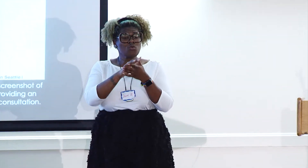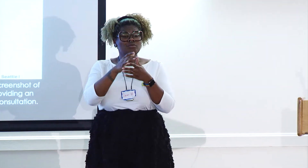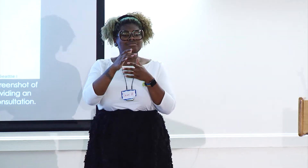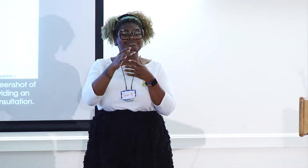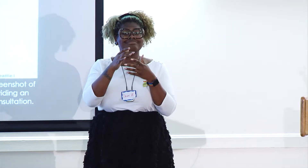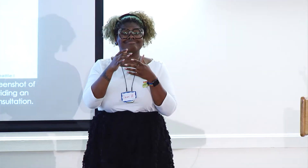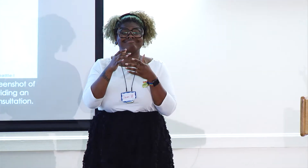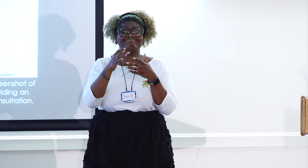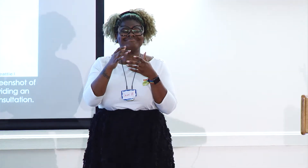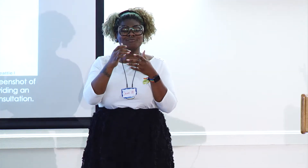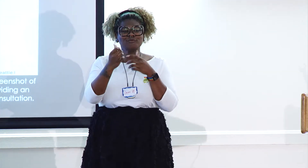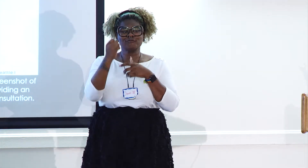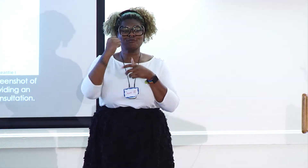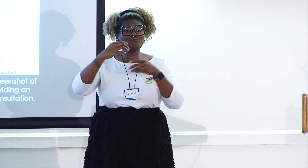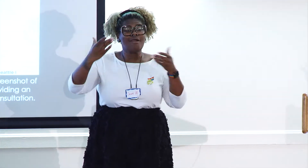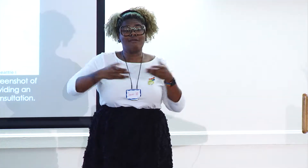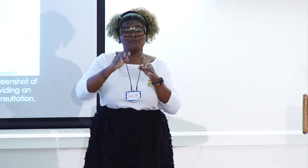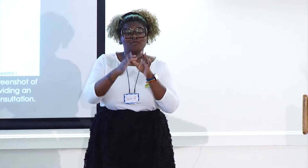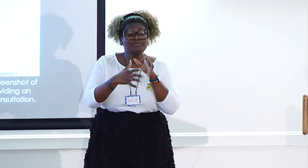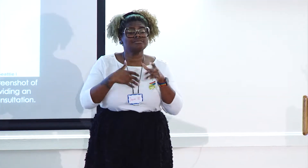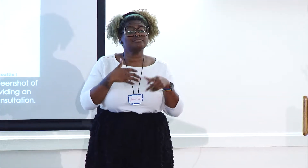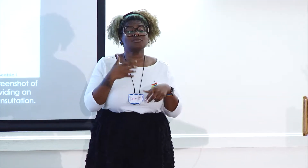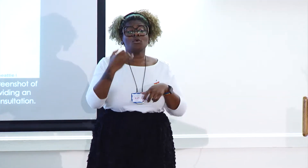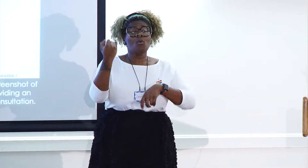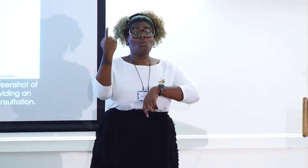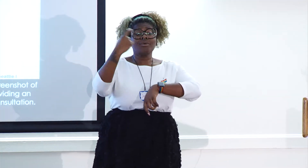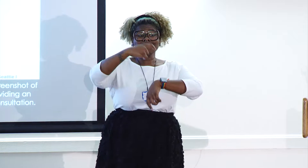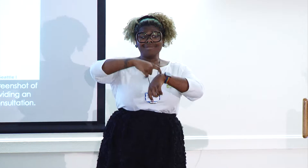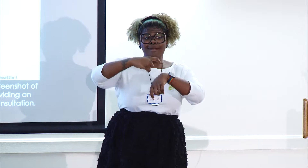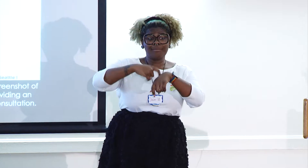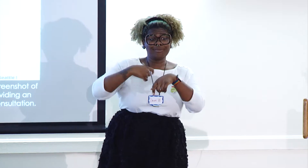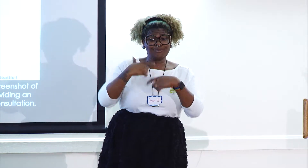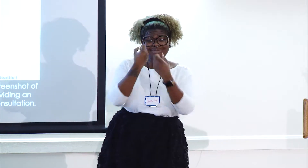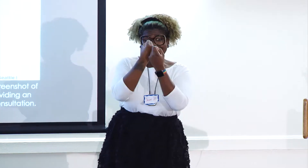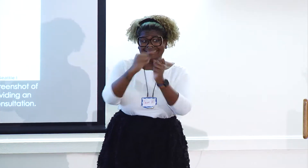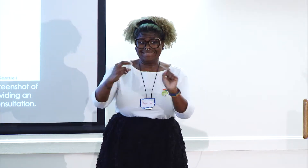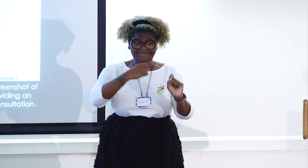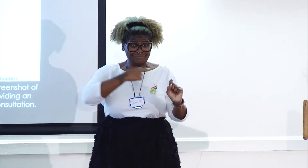program, and the school refused to hire an interpreter.